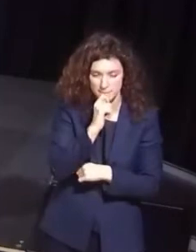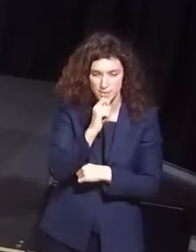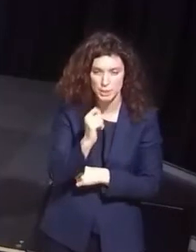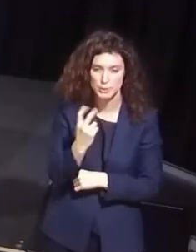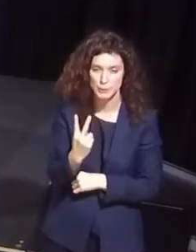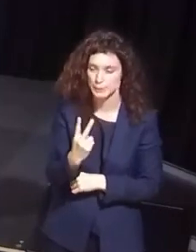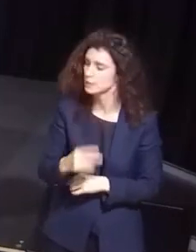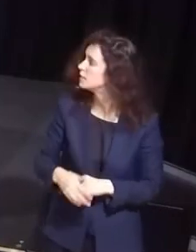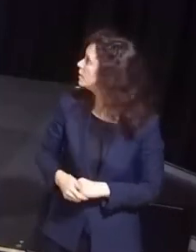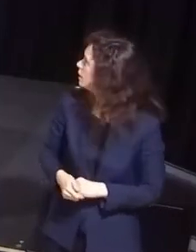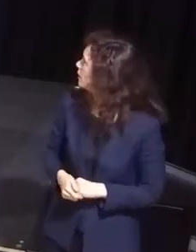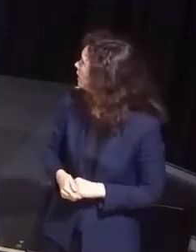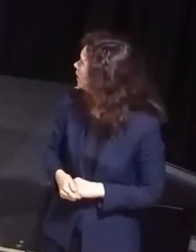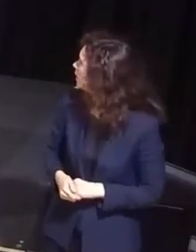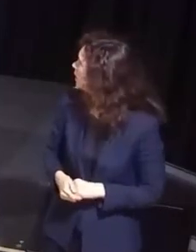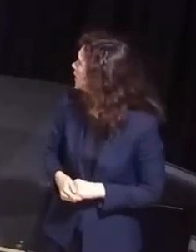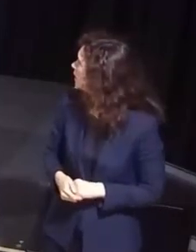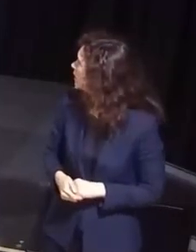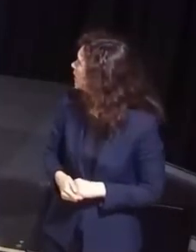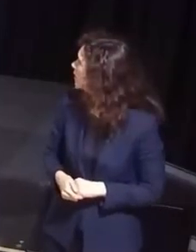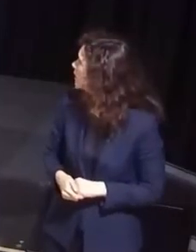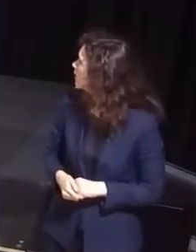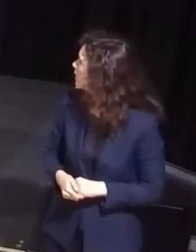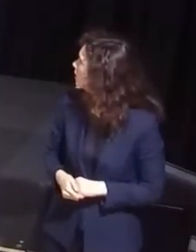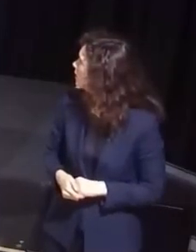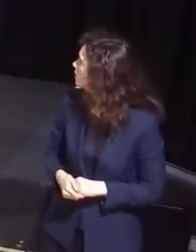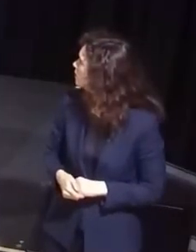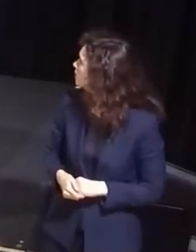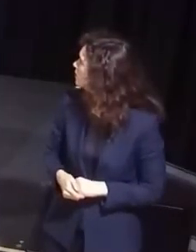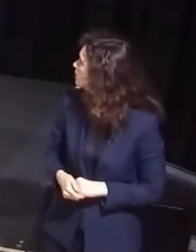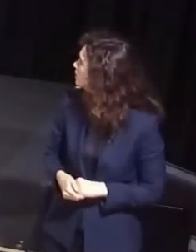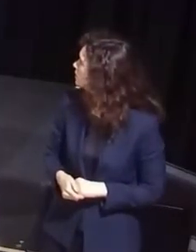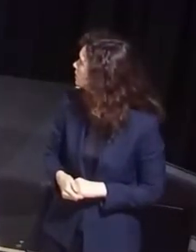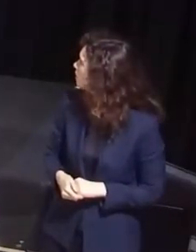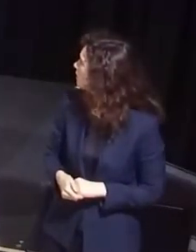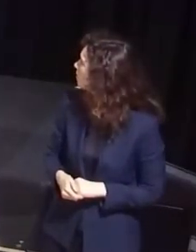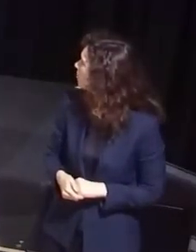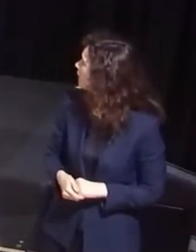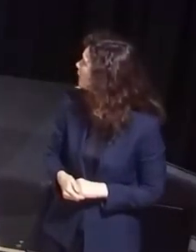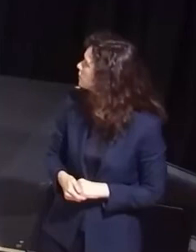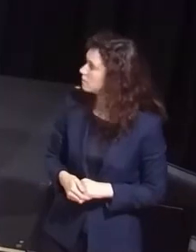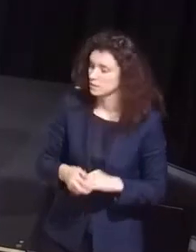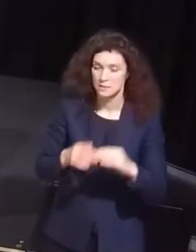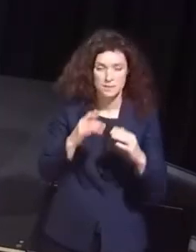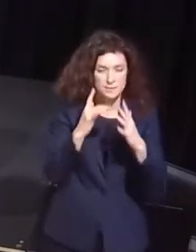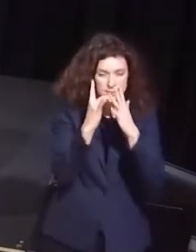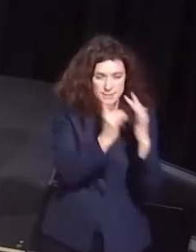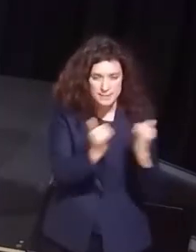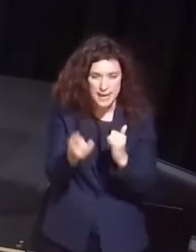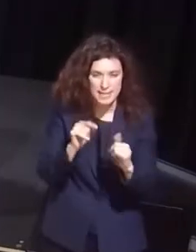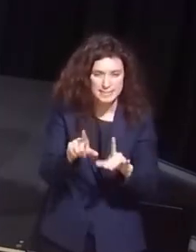And with my other hand on the OneSwitch with Celtic Magic. Scan and Select, really important threads here.